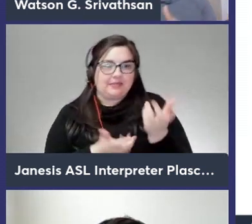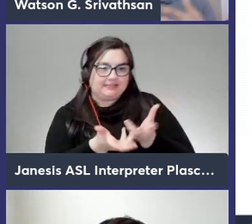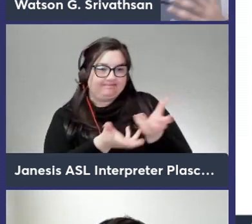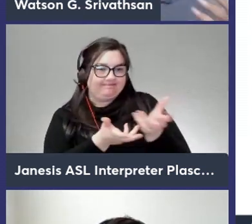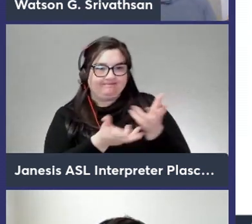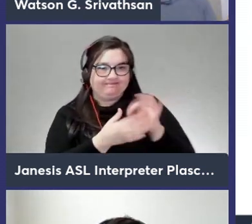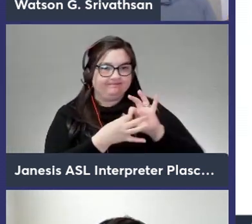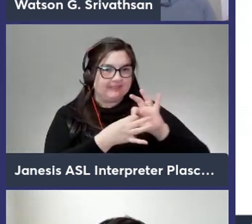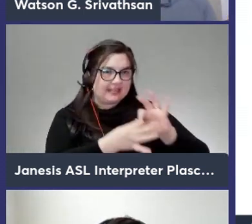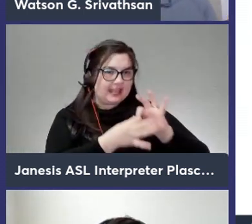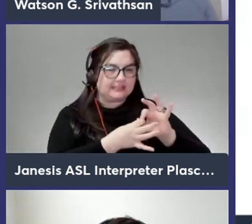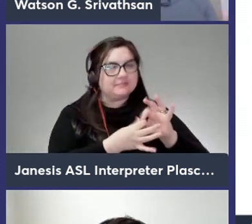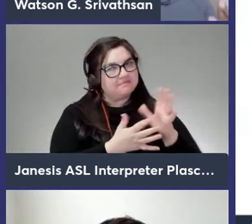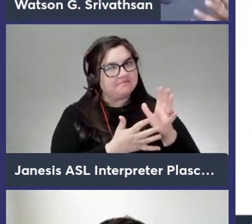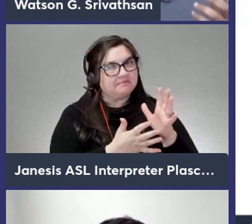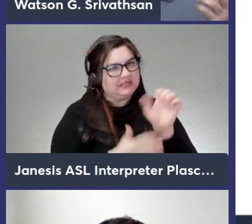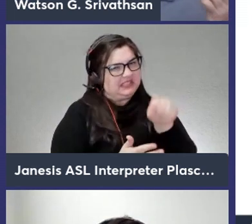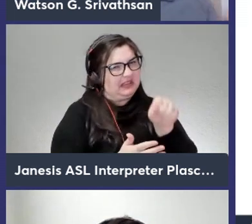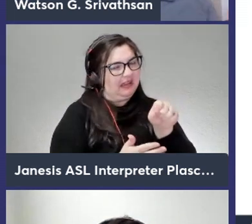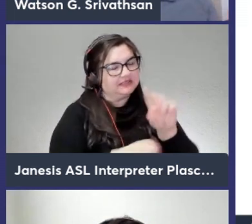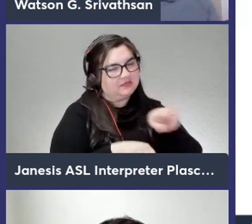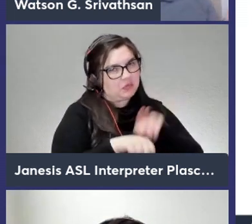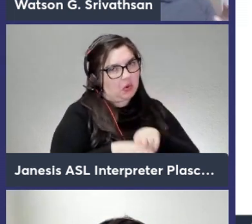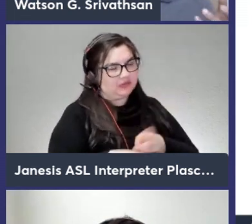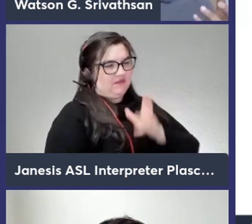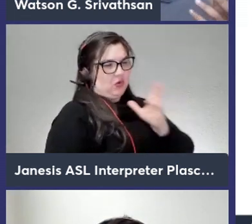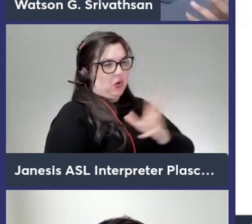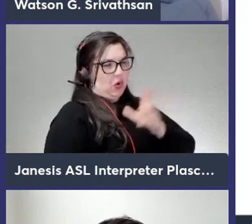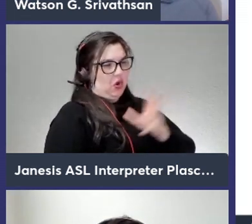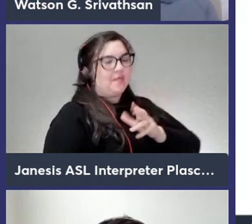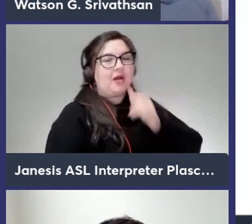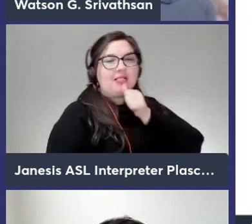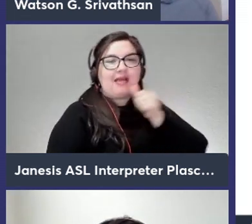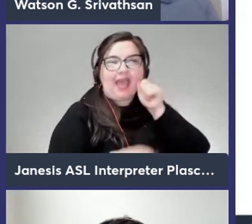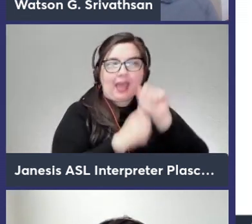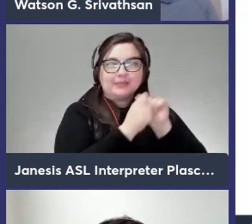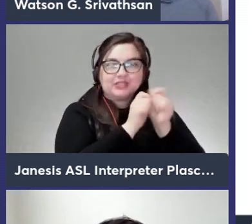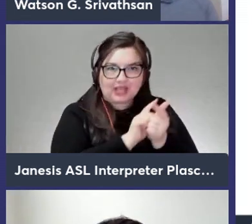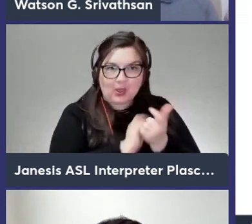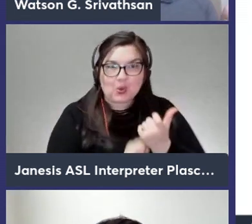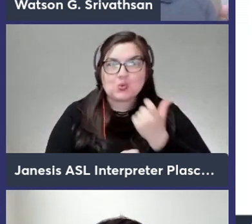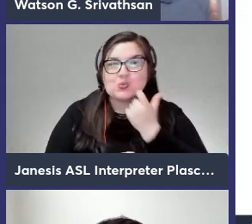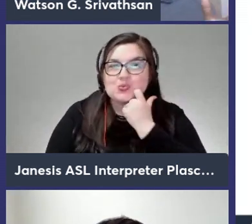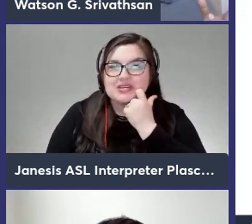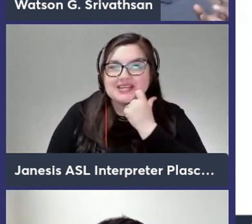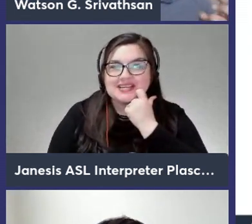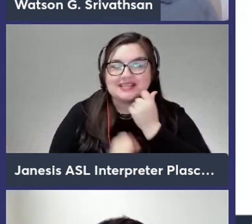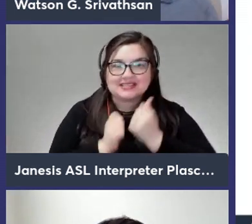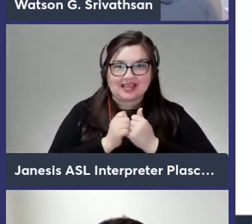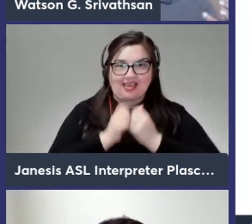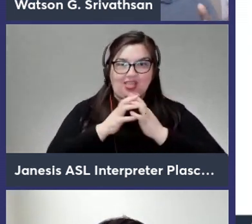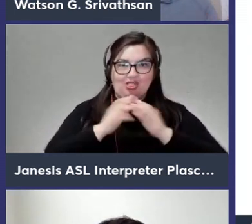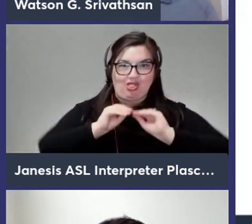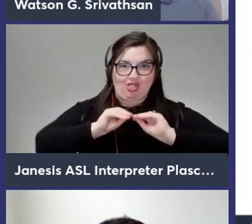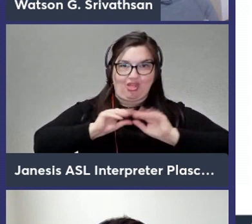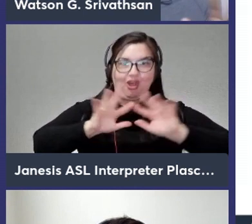you might wanna be very formal. Amazon Translate recently launched a customization method,